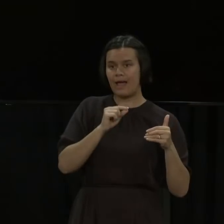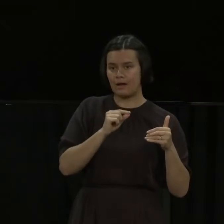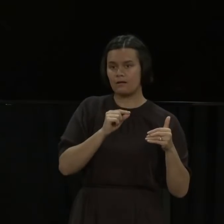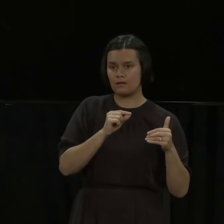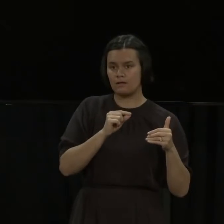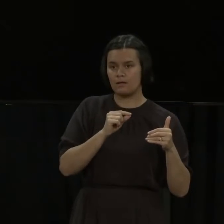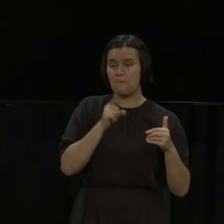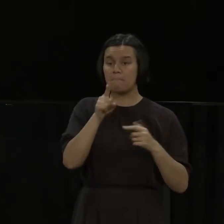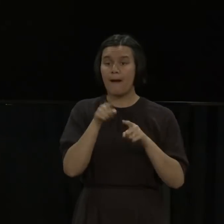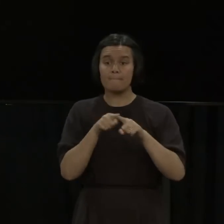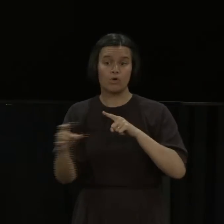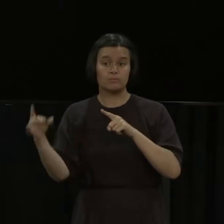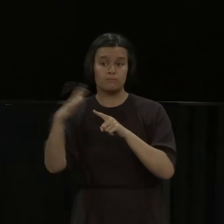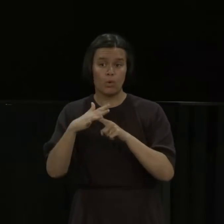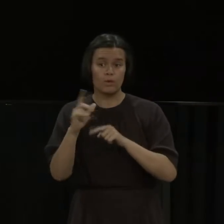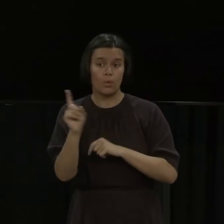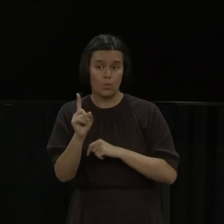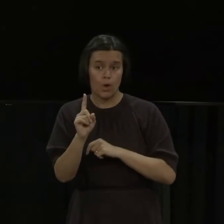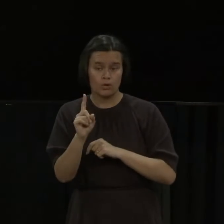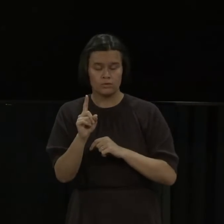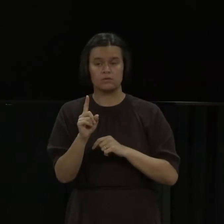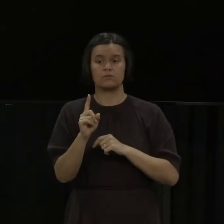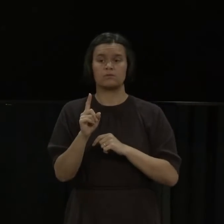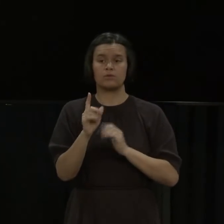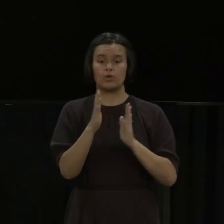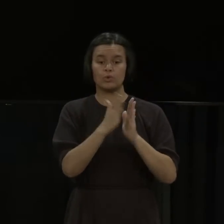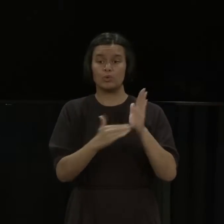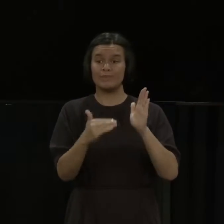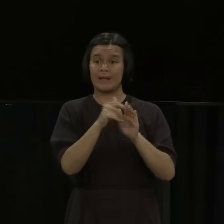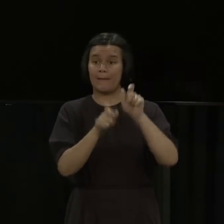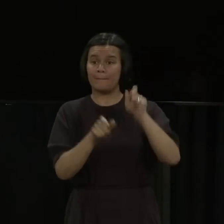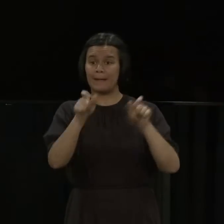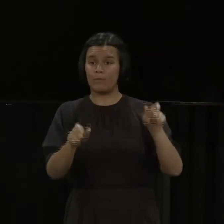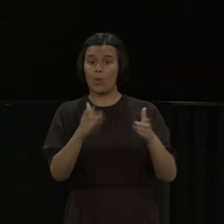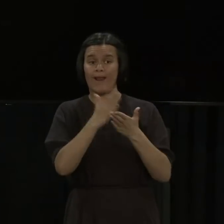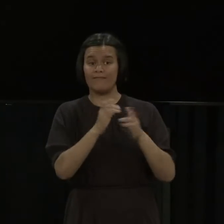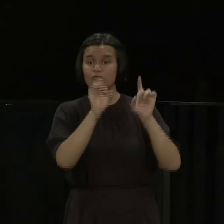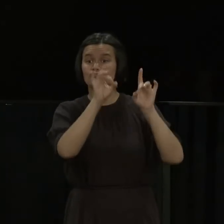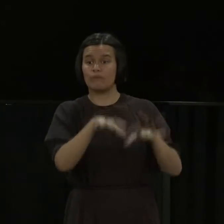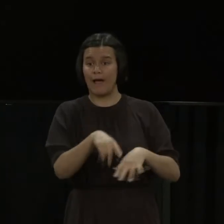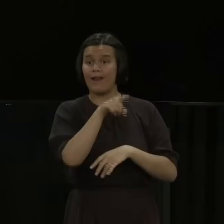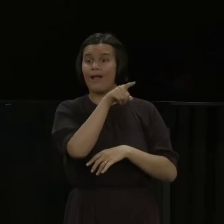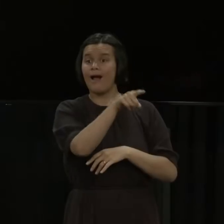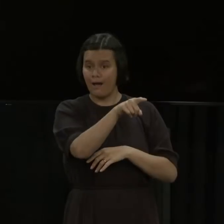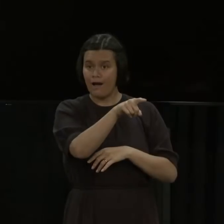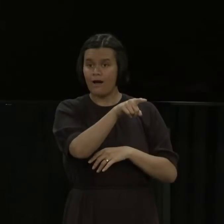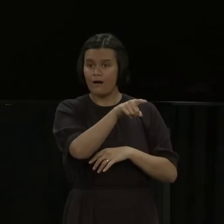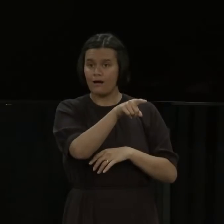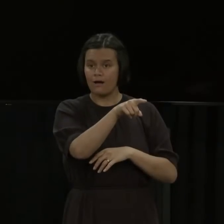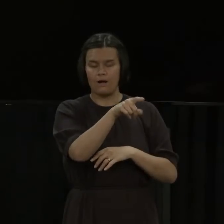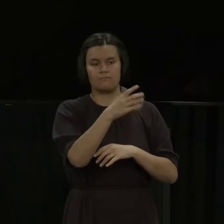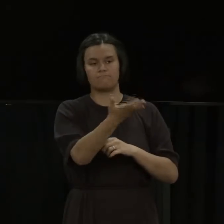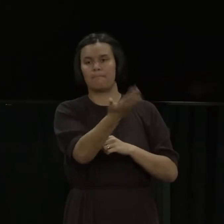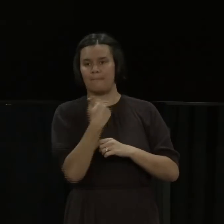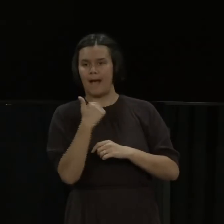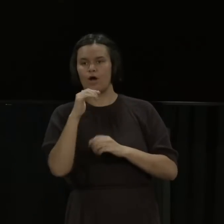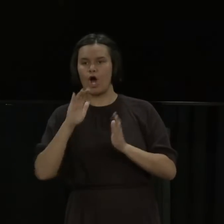There may well be opportunities to do that. I wouldn't rule things out with Australia but at this point, the key group of these Kiwis